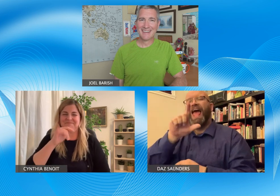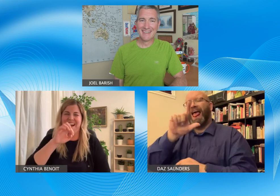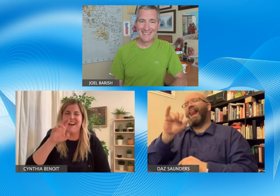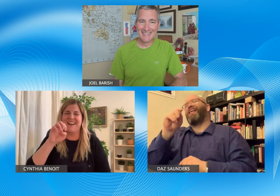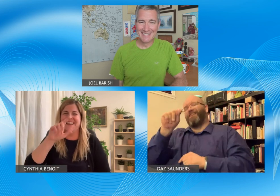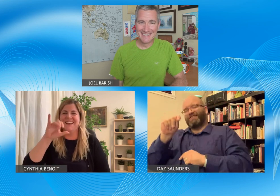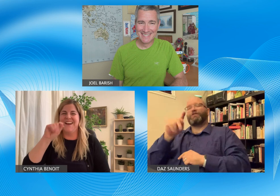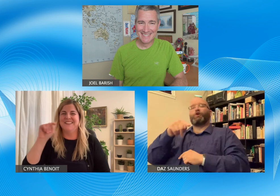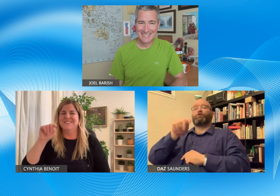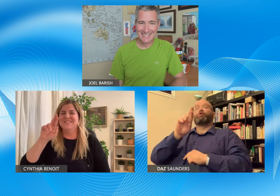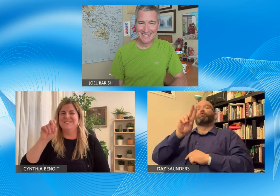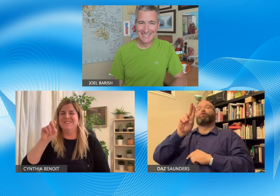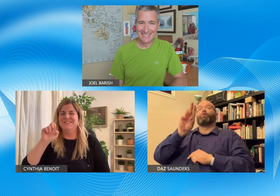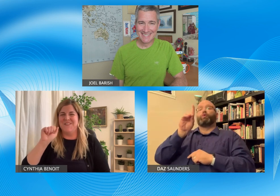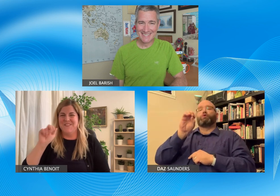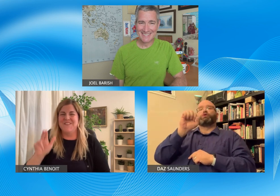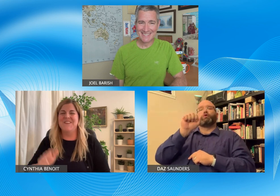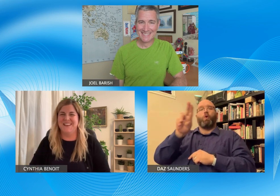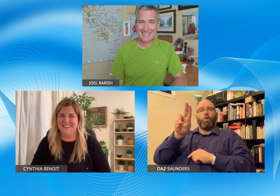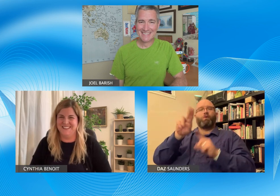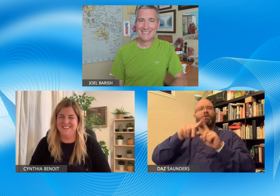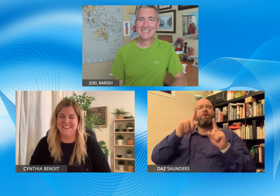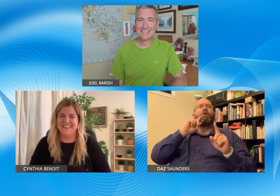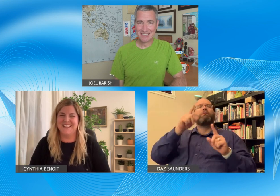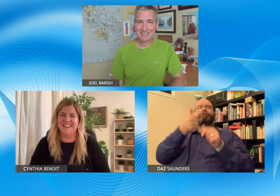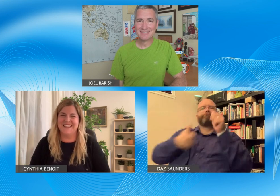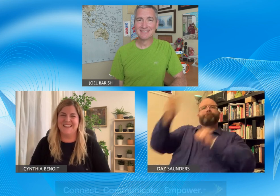Elliott. Pierre Elliott Trudeau. Elliott Trudeau.